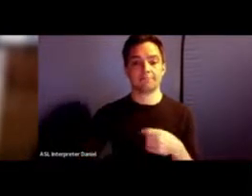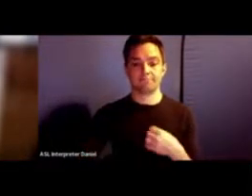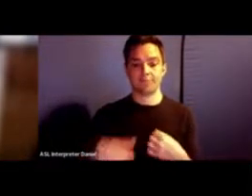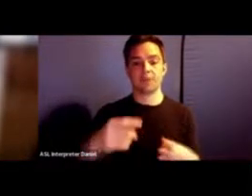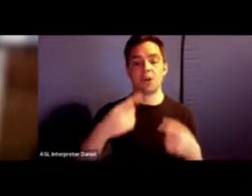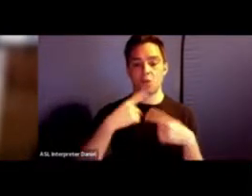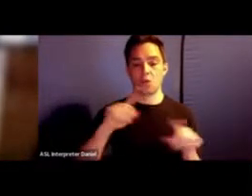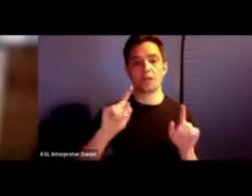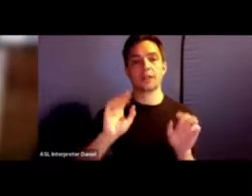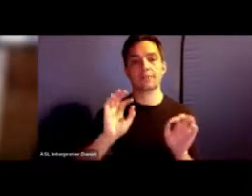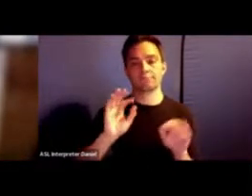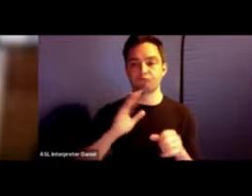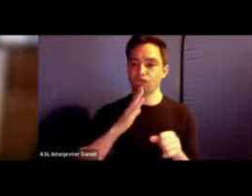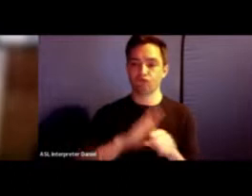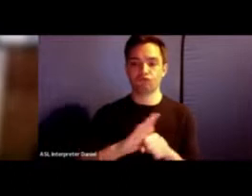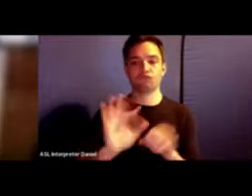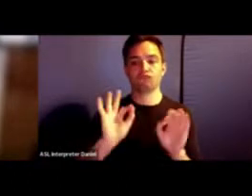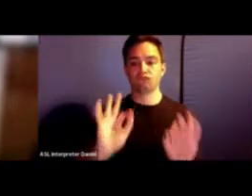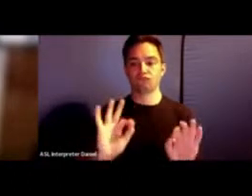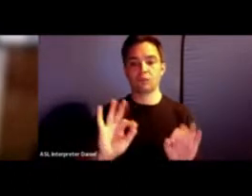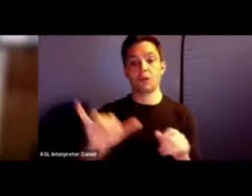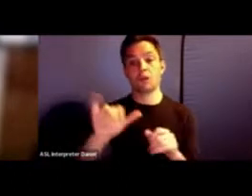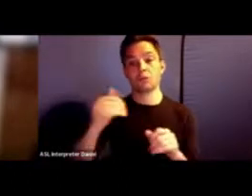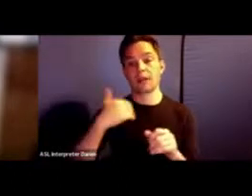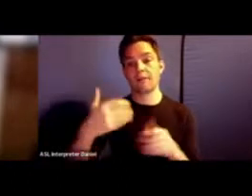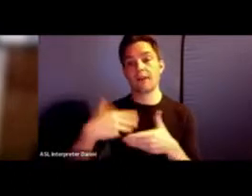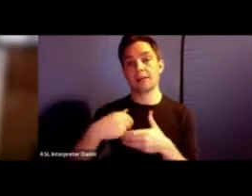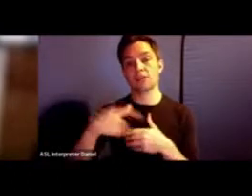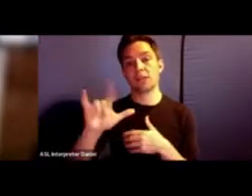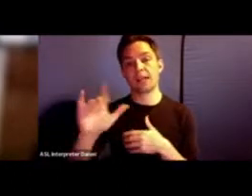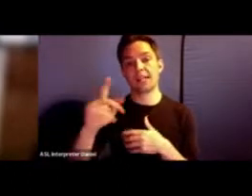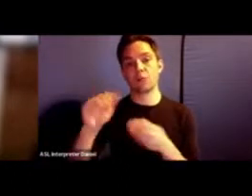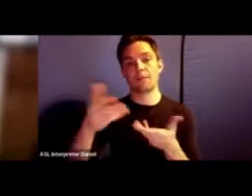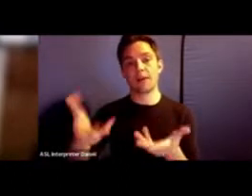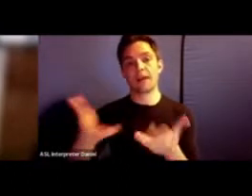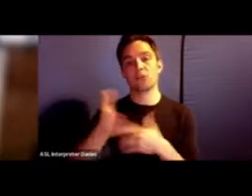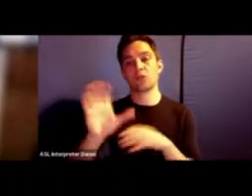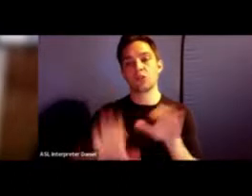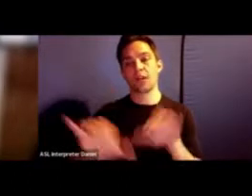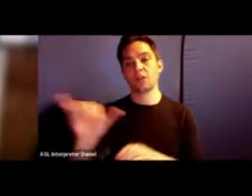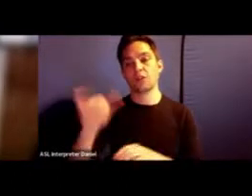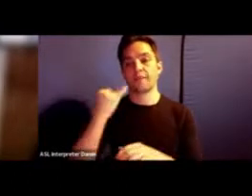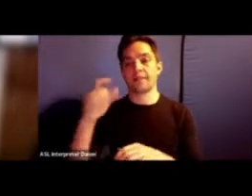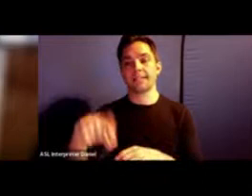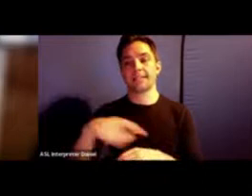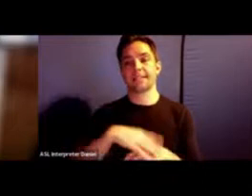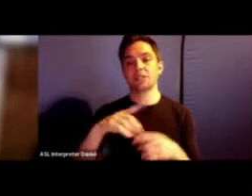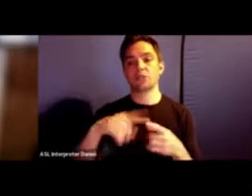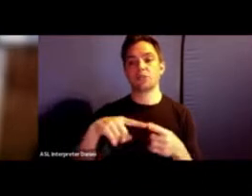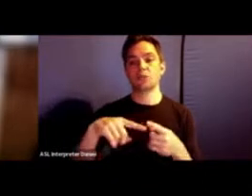adequately. We also have an external link that we can provide through chat if that is needed to a webs of webpage.